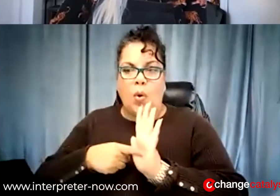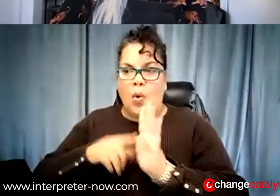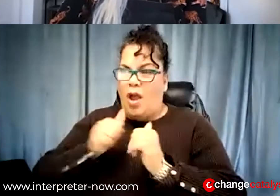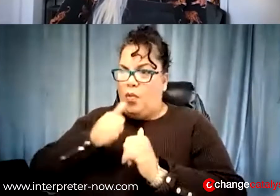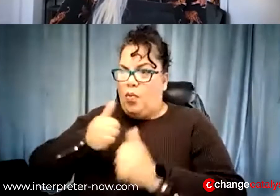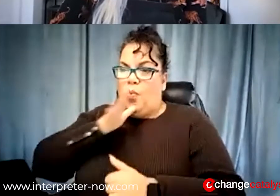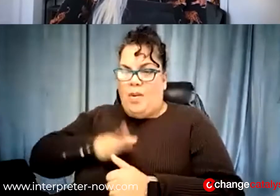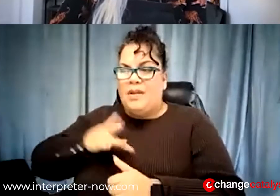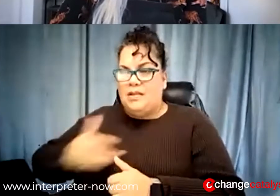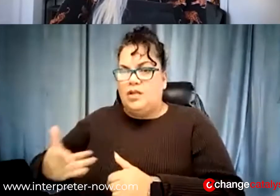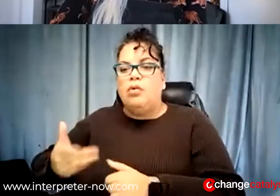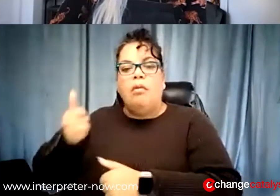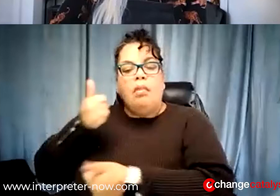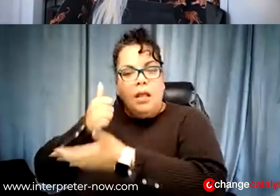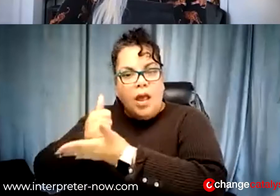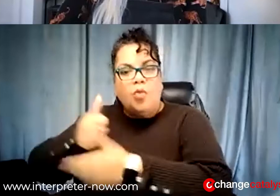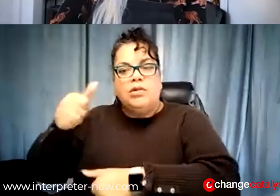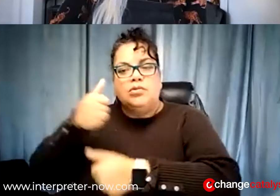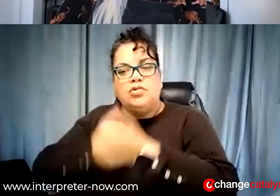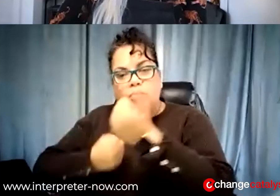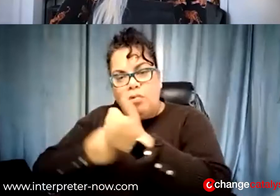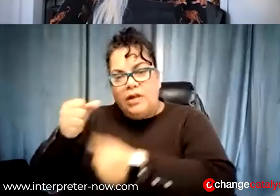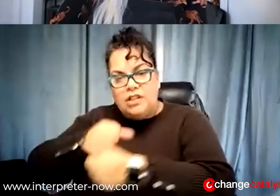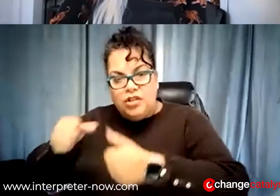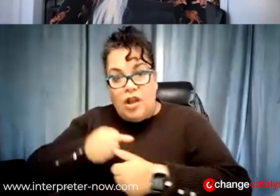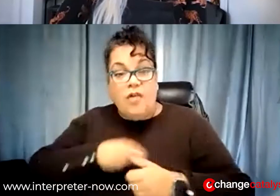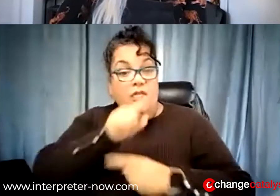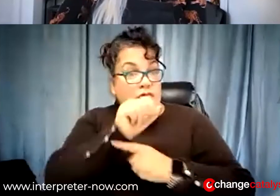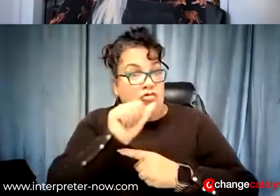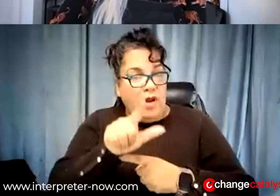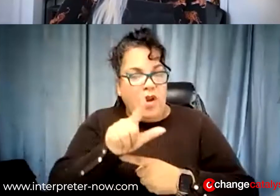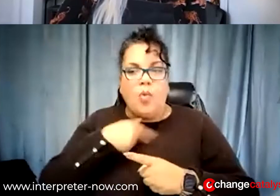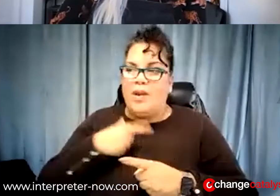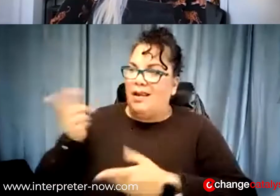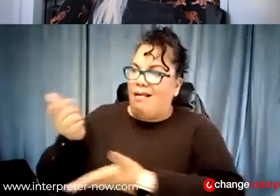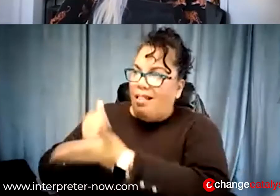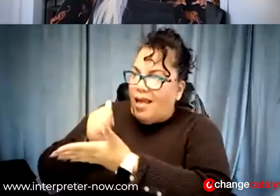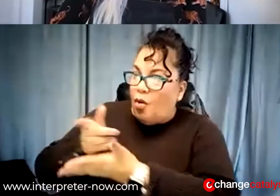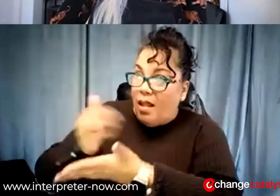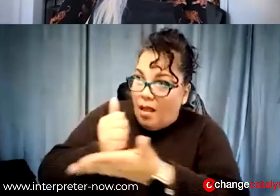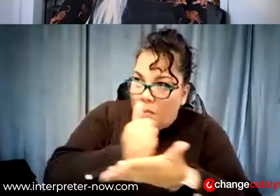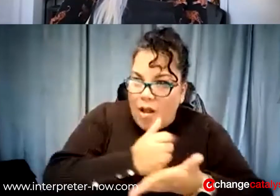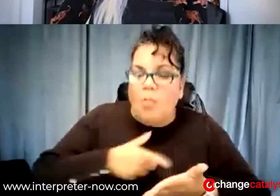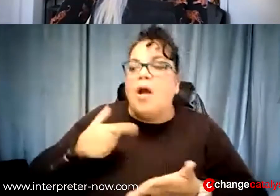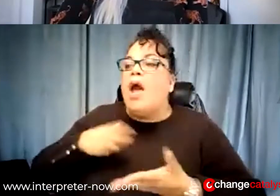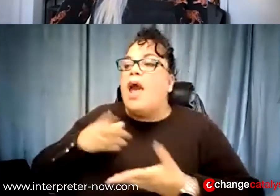So, through our trails, we can ask for help on the different things that we're navigating, and the community rallies around to help with that.